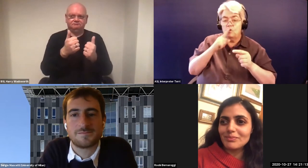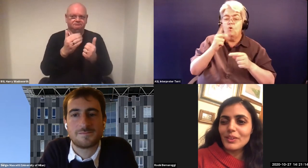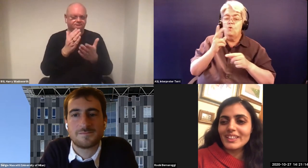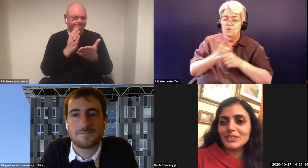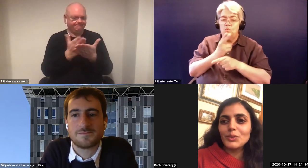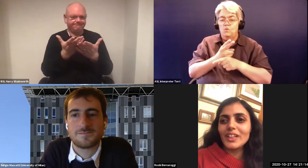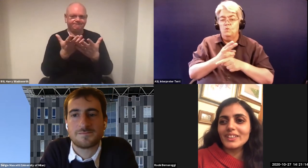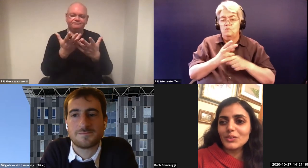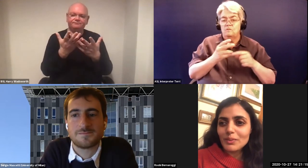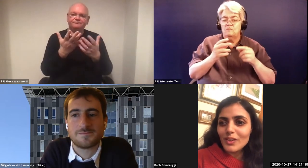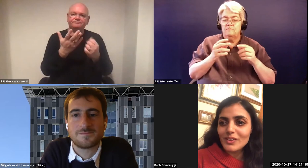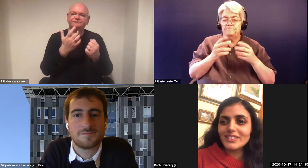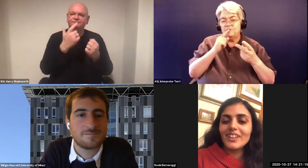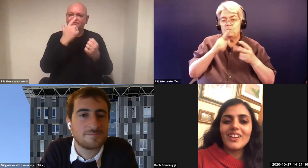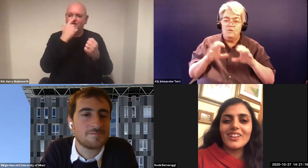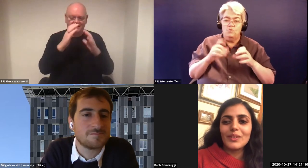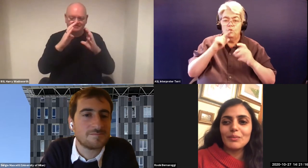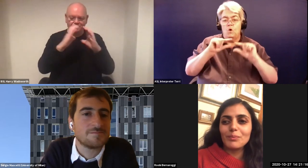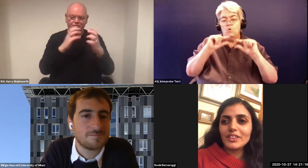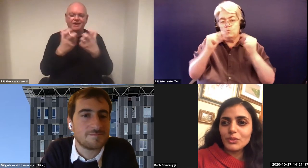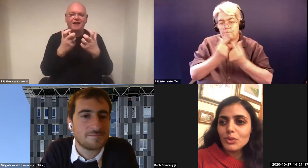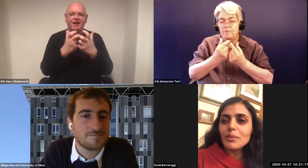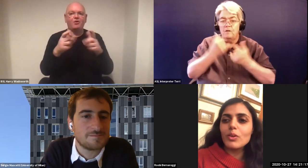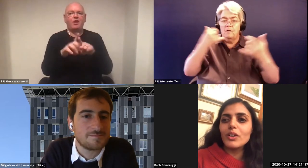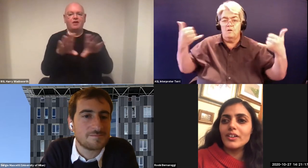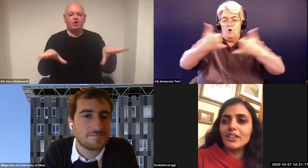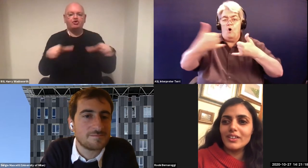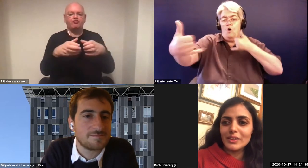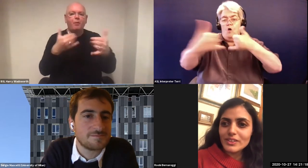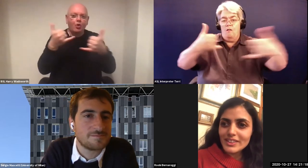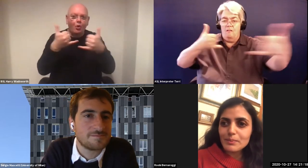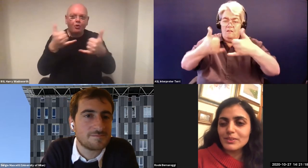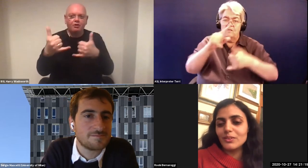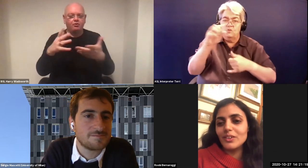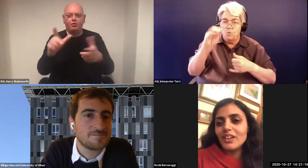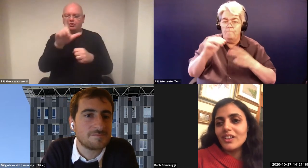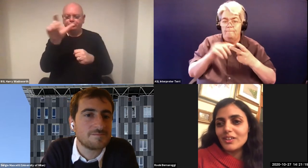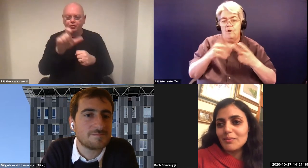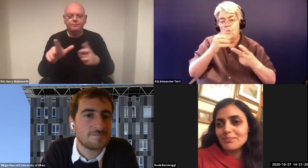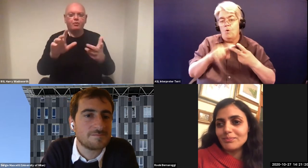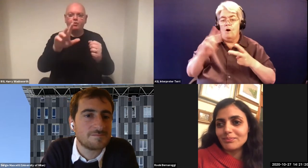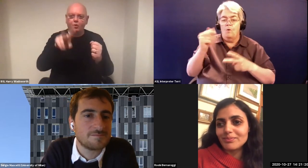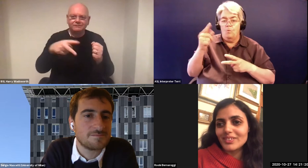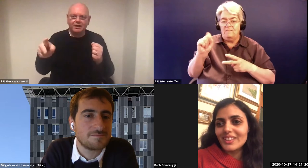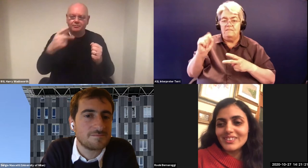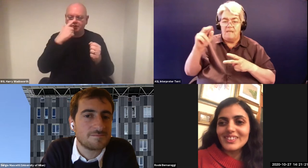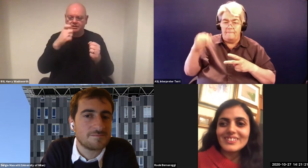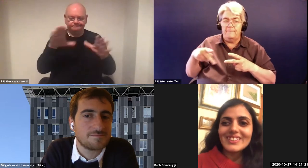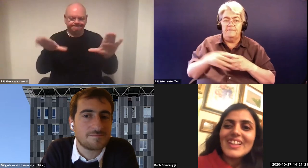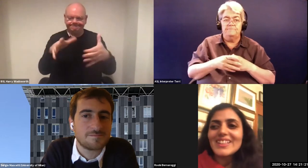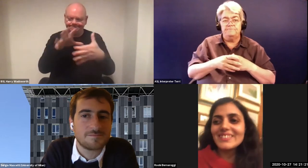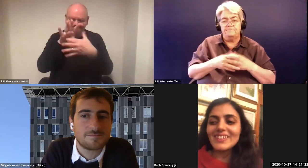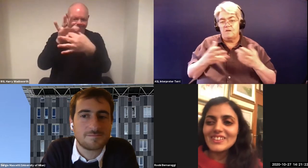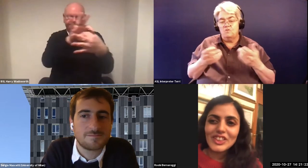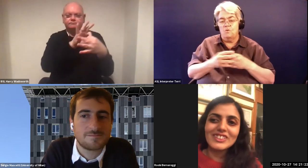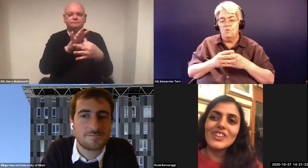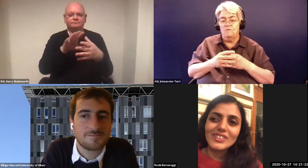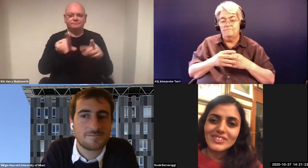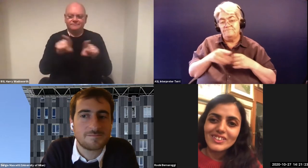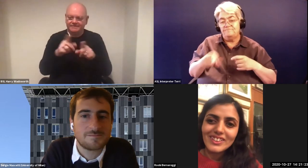we can do like group calls um with Zoom or uh in WhatsApp so um it it it has uh changed a lot